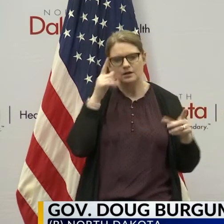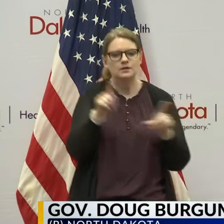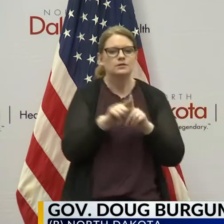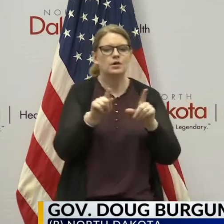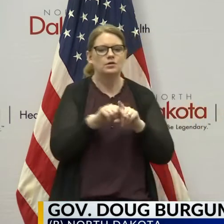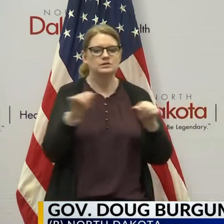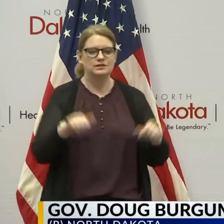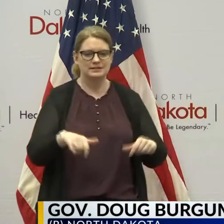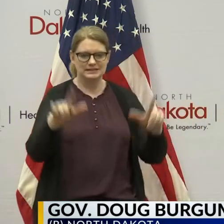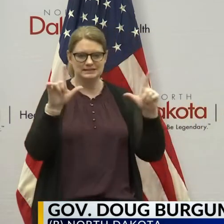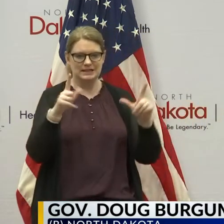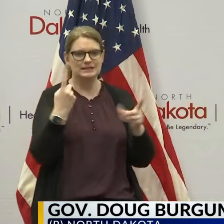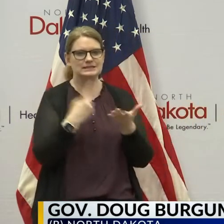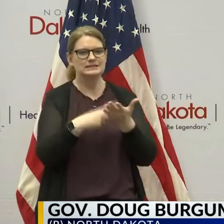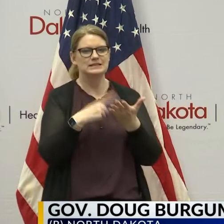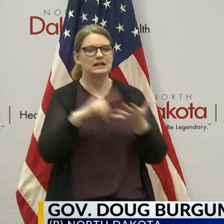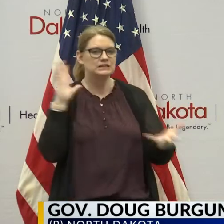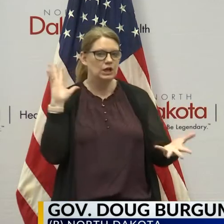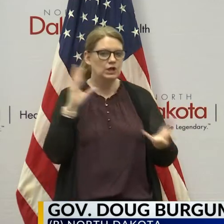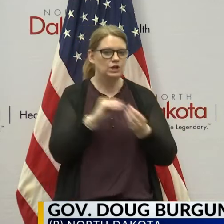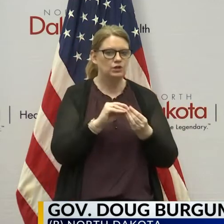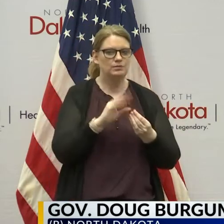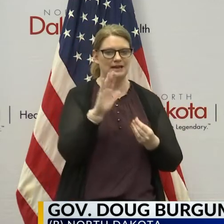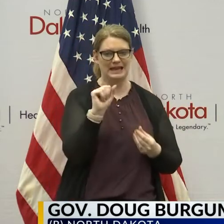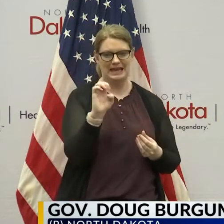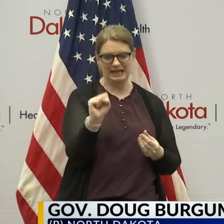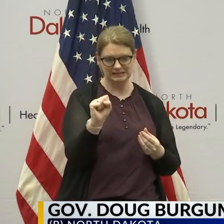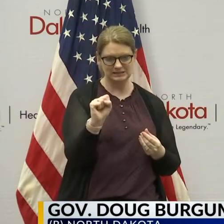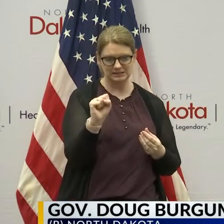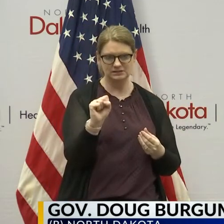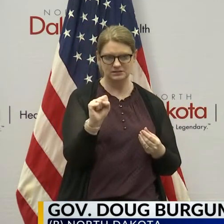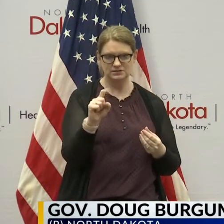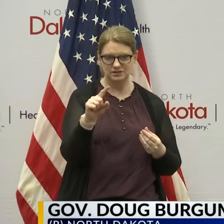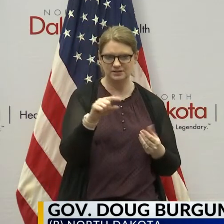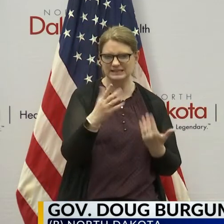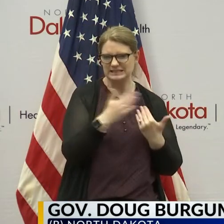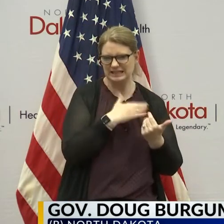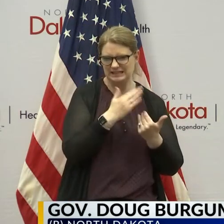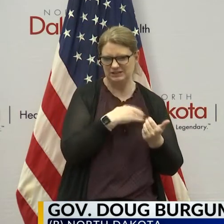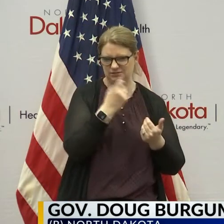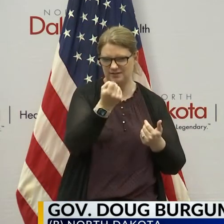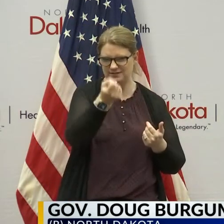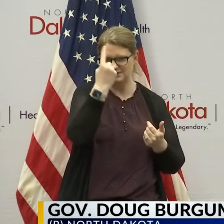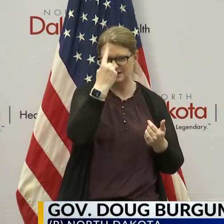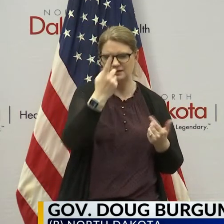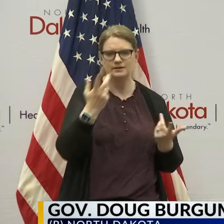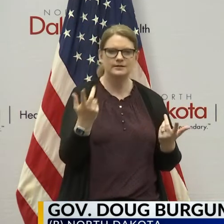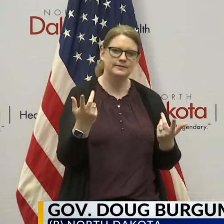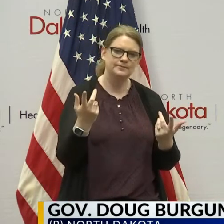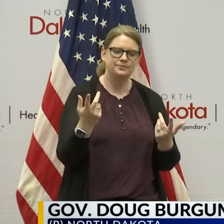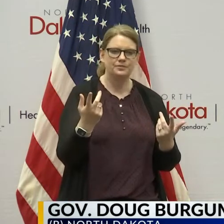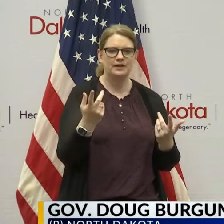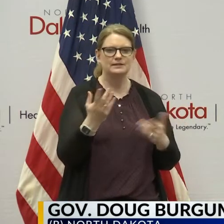FROM THE STANDPOINT OF HOW WE ARE TRENDING. WE HAVE ALSO UPDATED OUR SLIDE